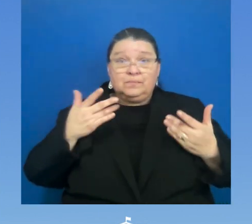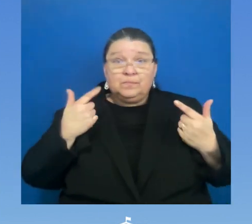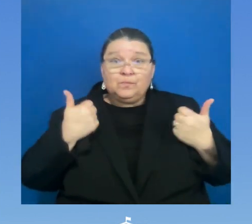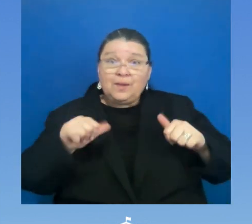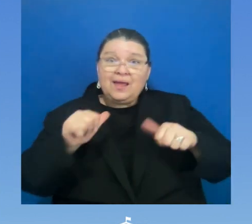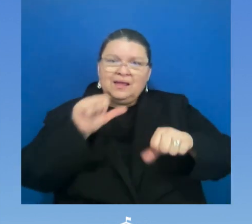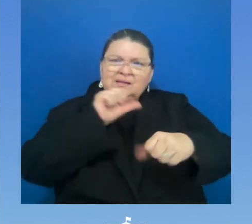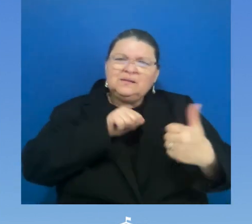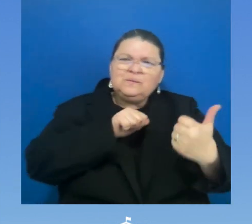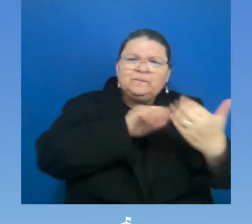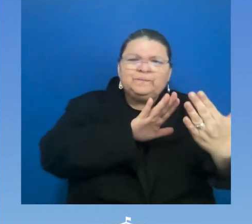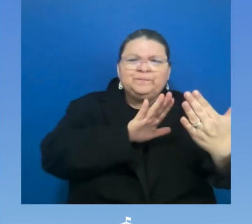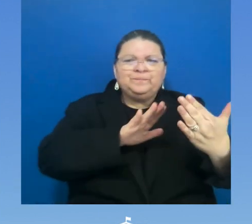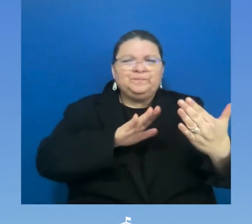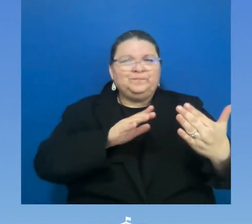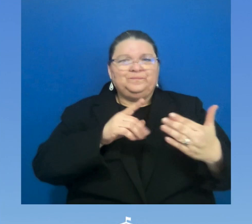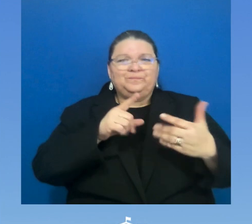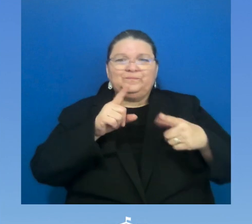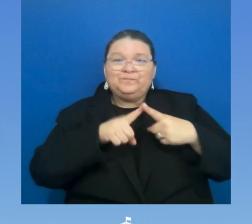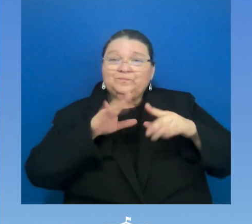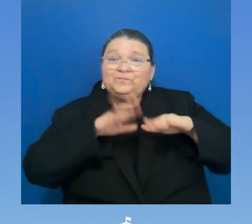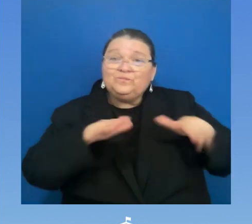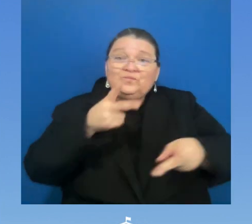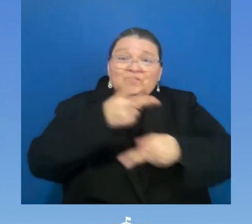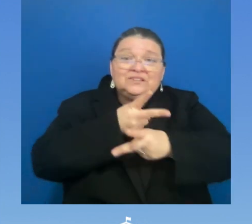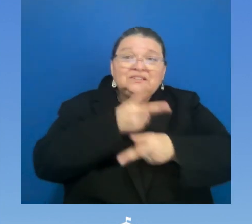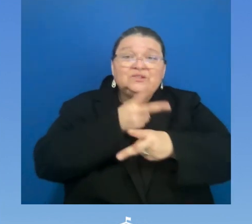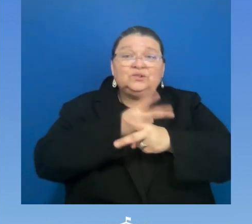providing families more access to home care for a loved